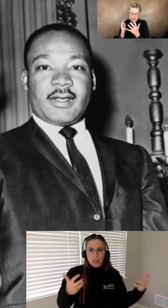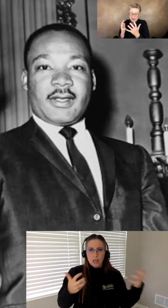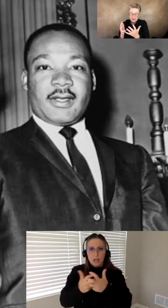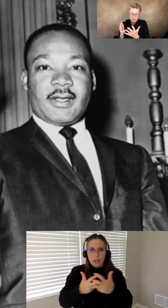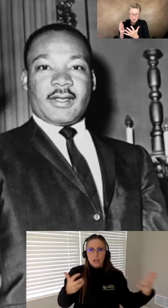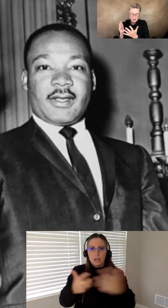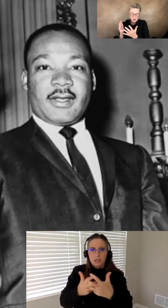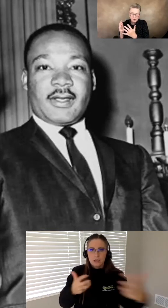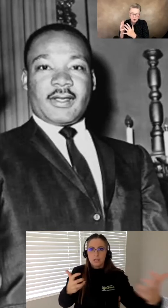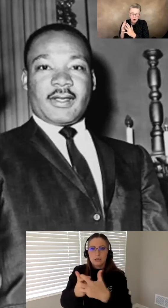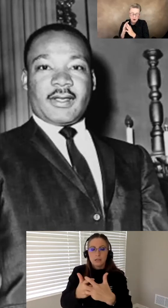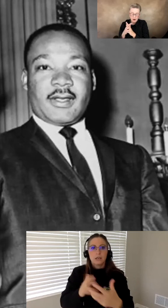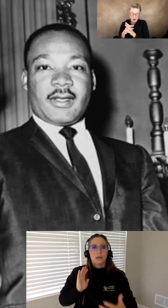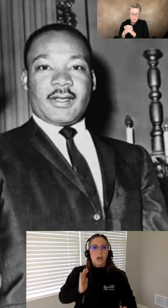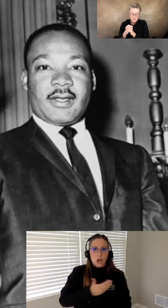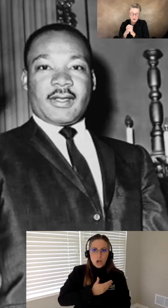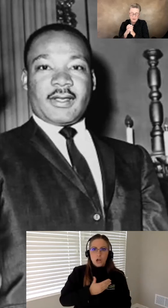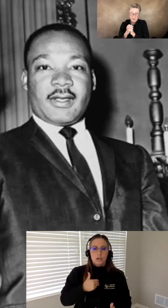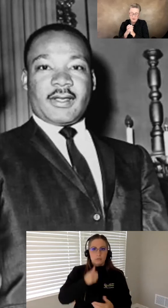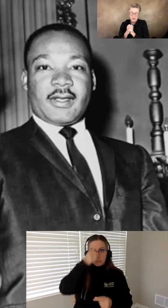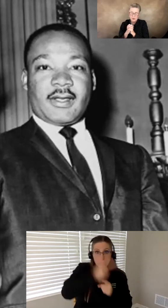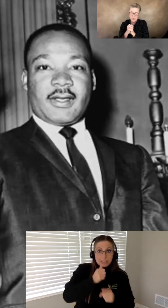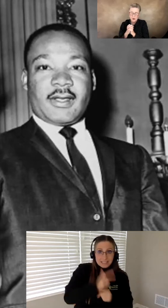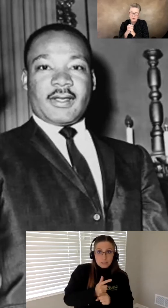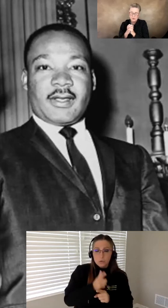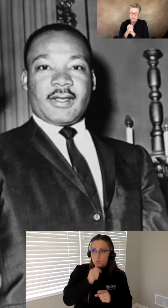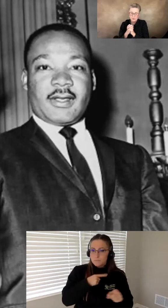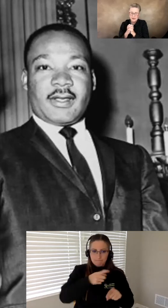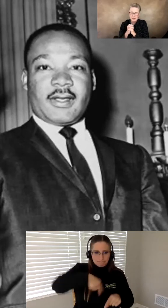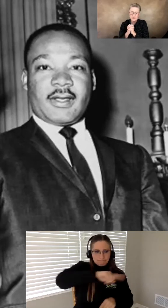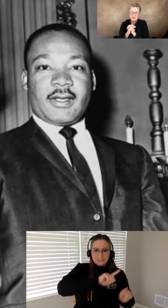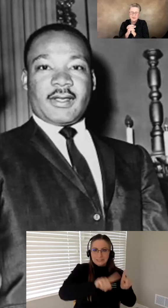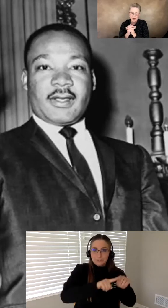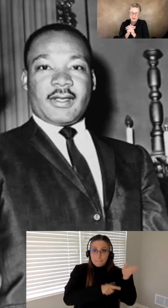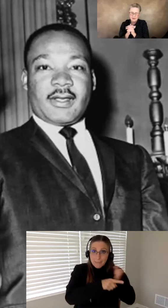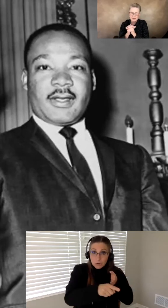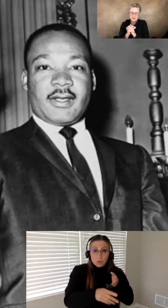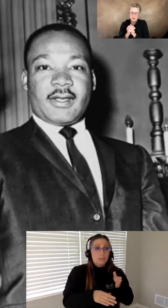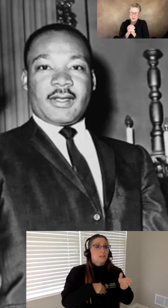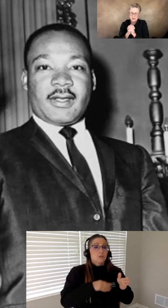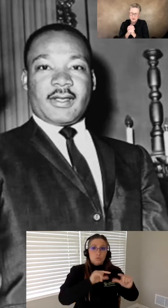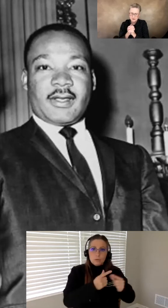and sisters who are of ethnic and minority groups and we've got to get those histories